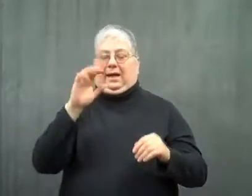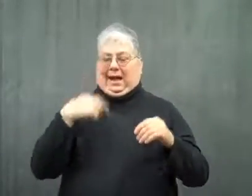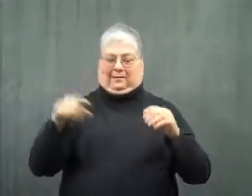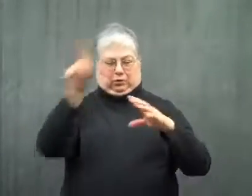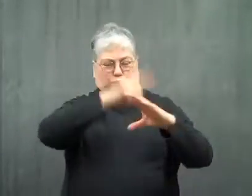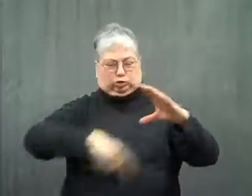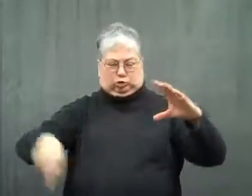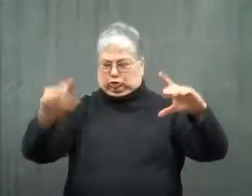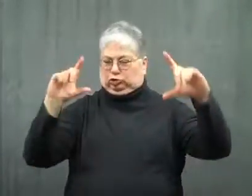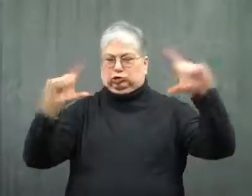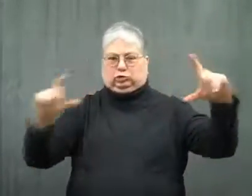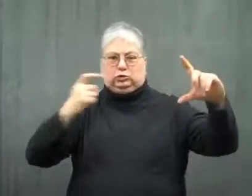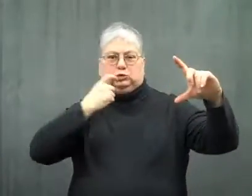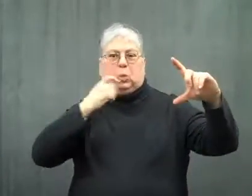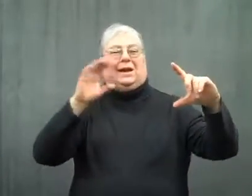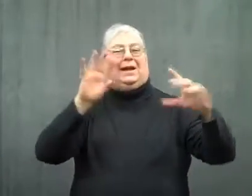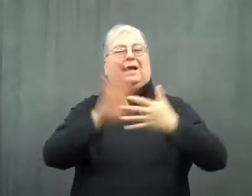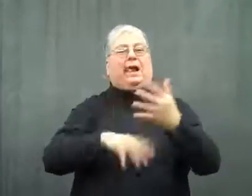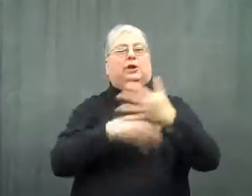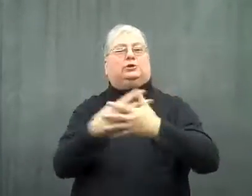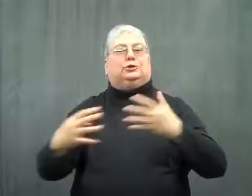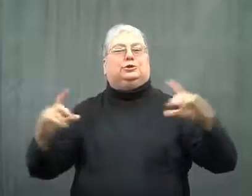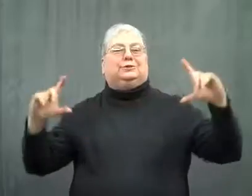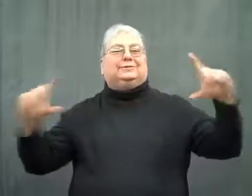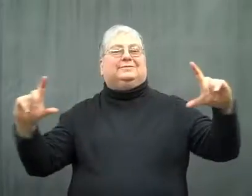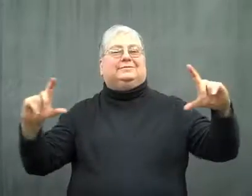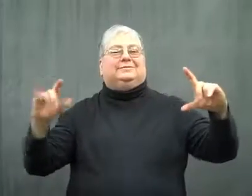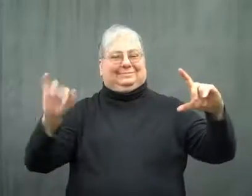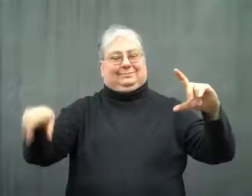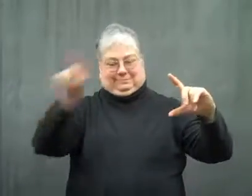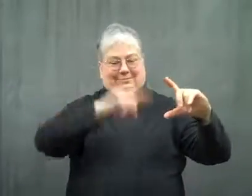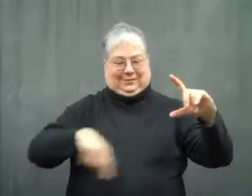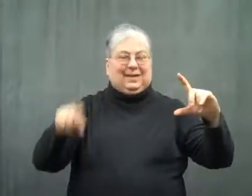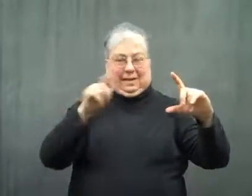They had a circular stone calendar.